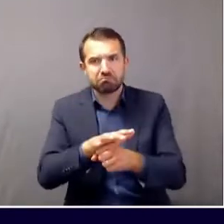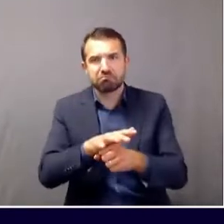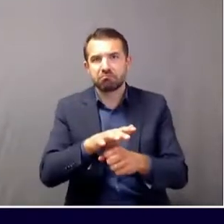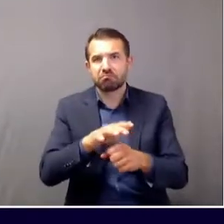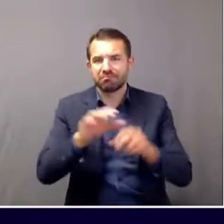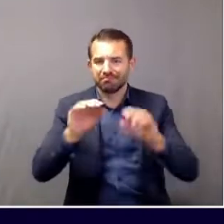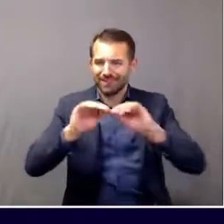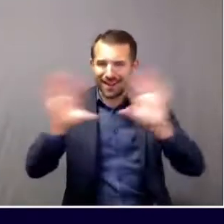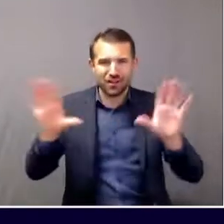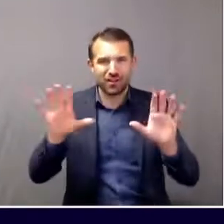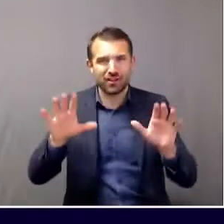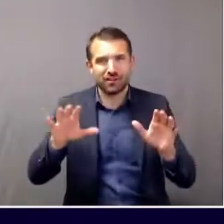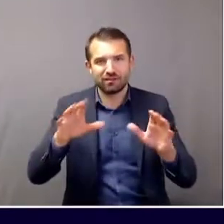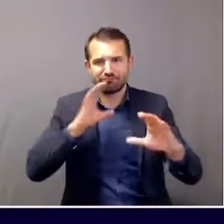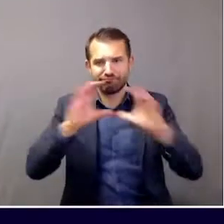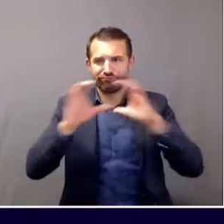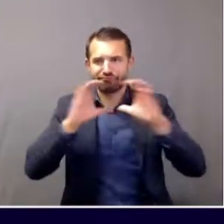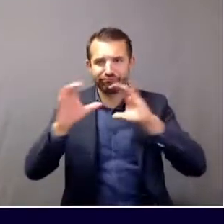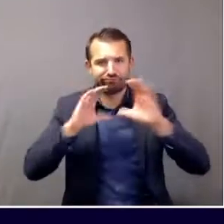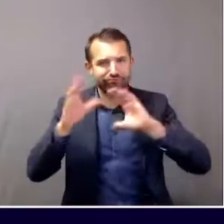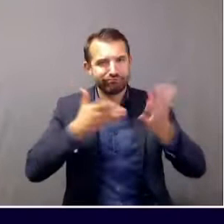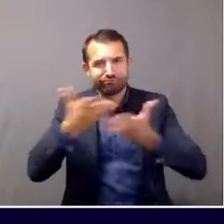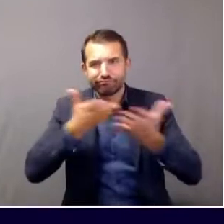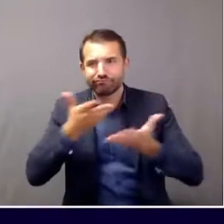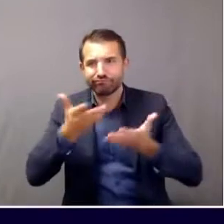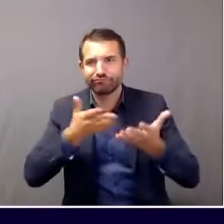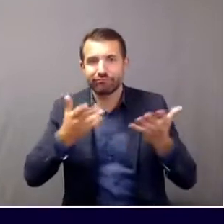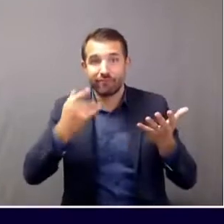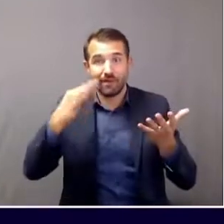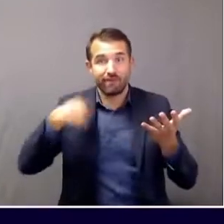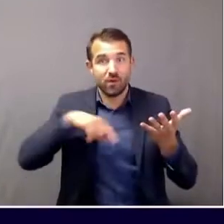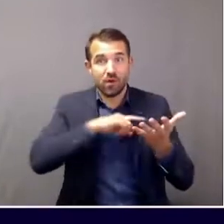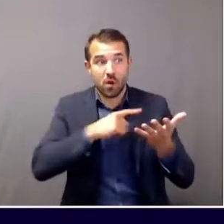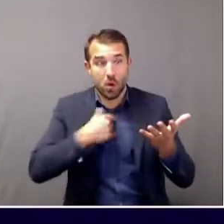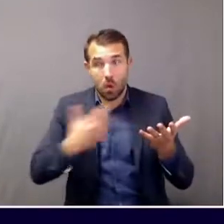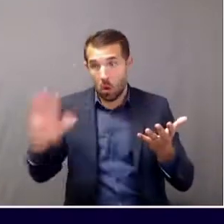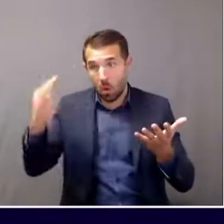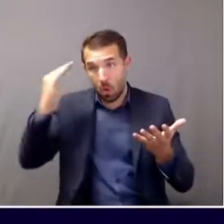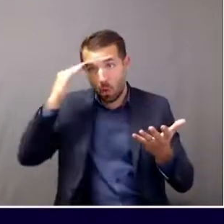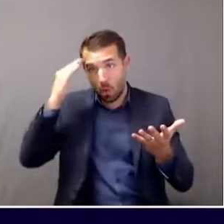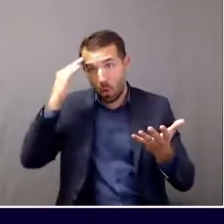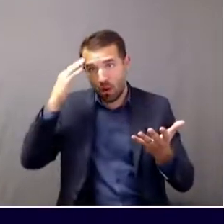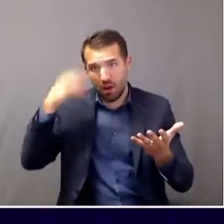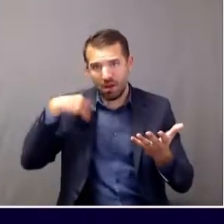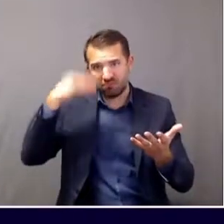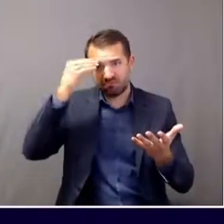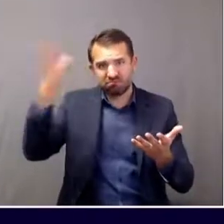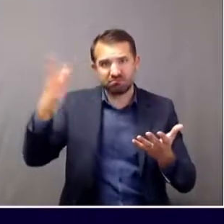trying to make sure that when we